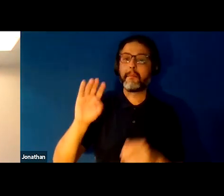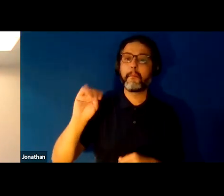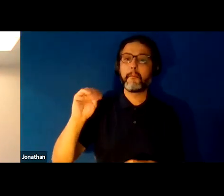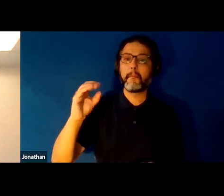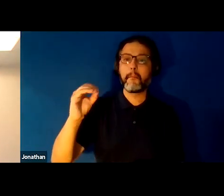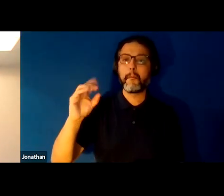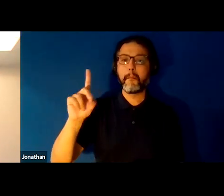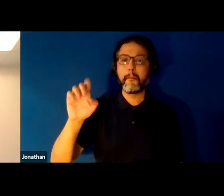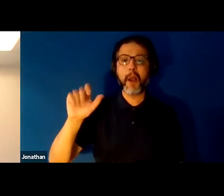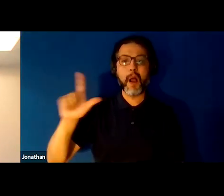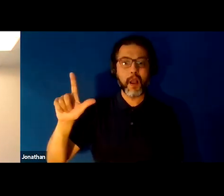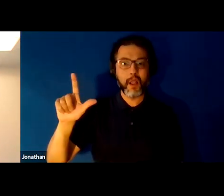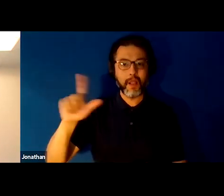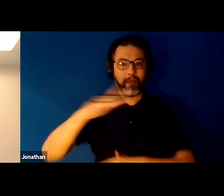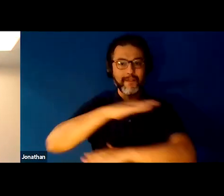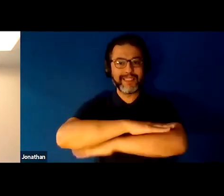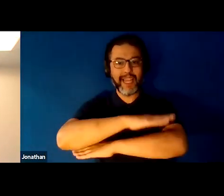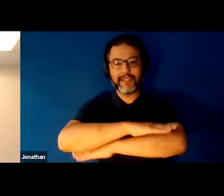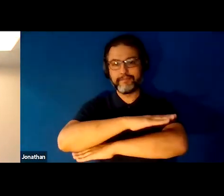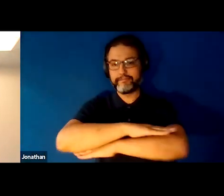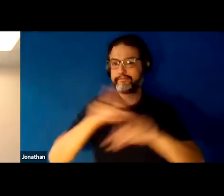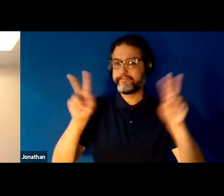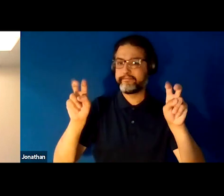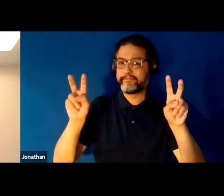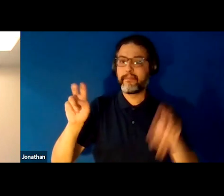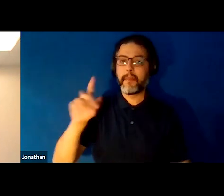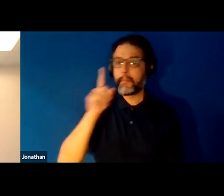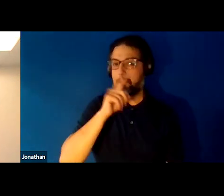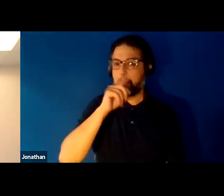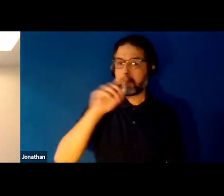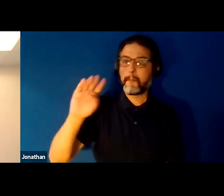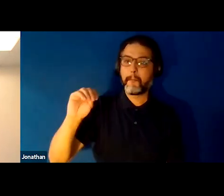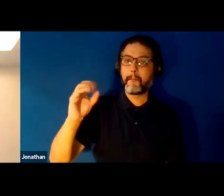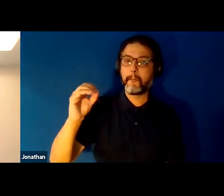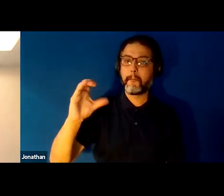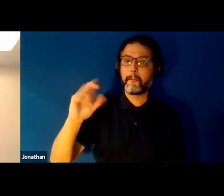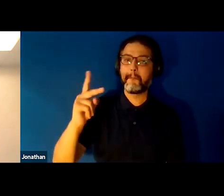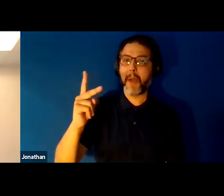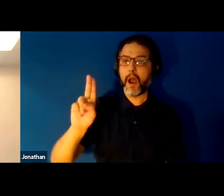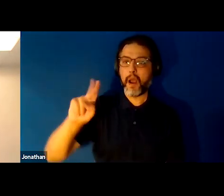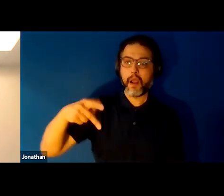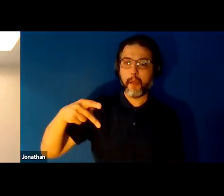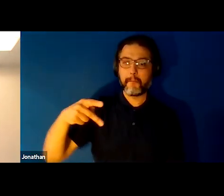And so that was a way that we could engage the human body at a real scale, and then get